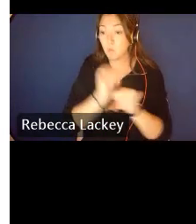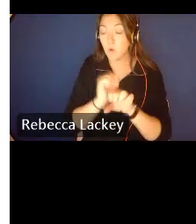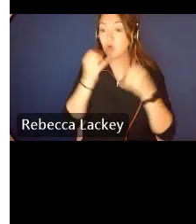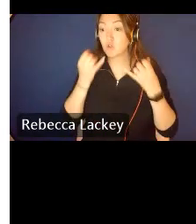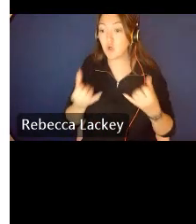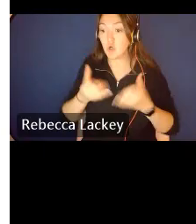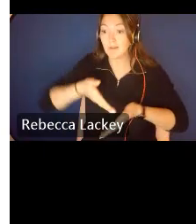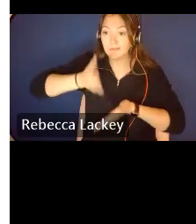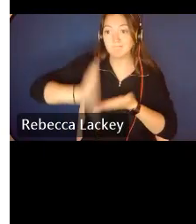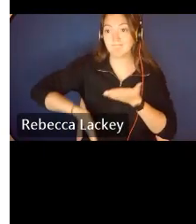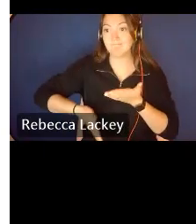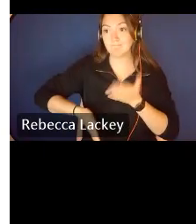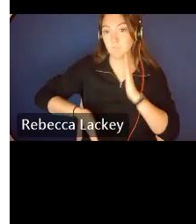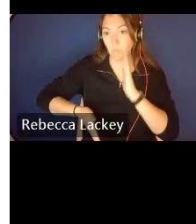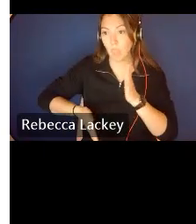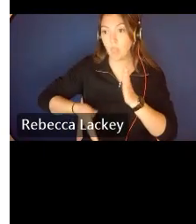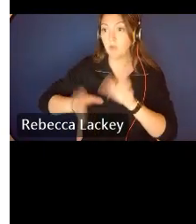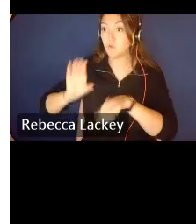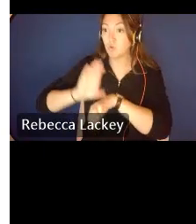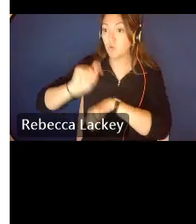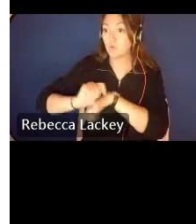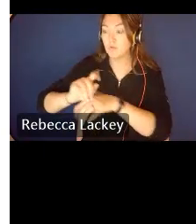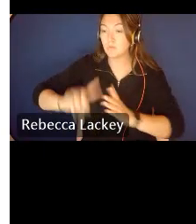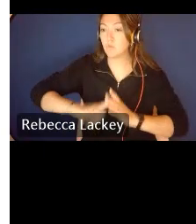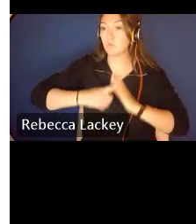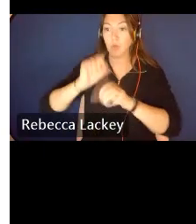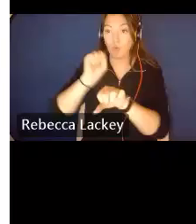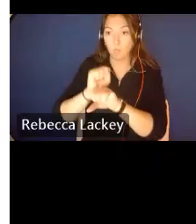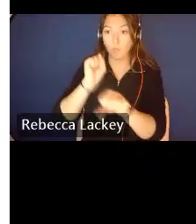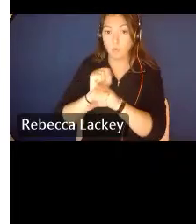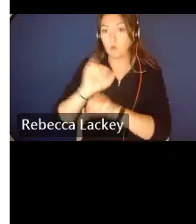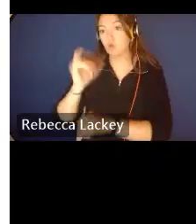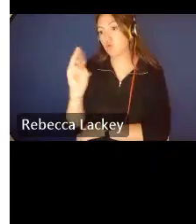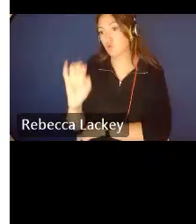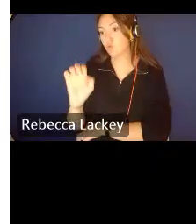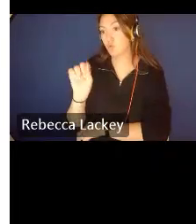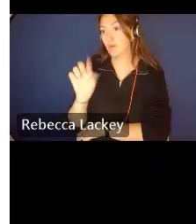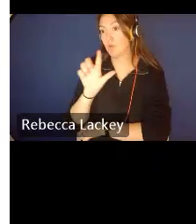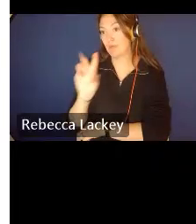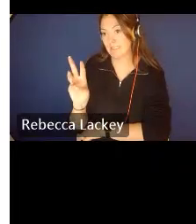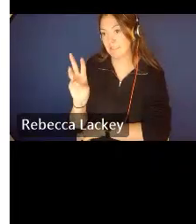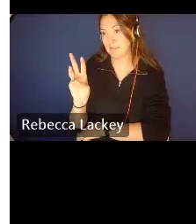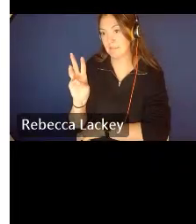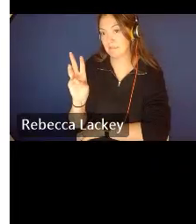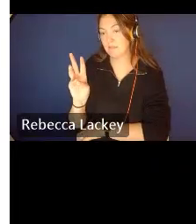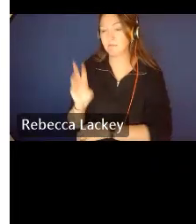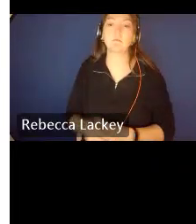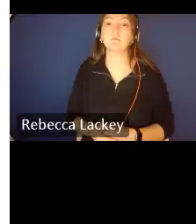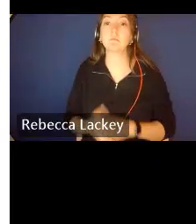being completed with the consultant slated to begin work in June of 2026. County staff